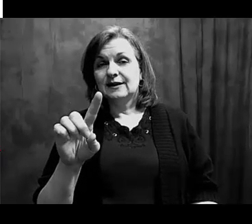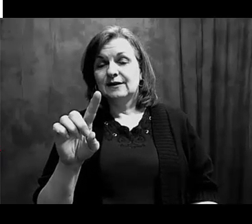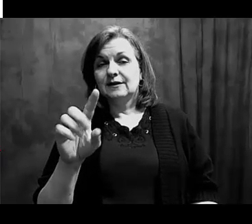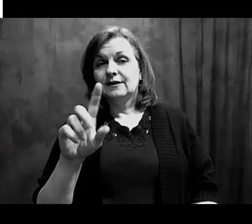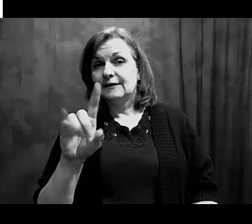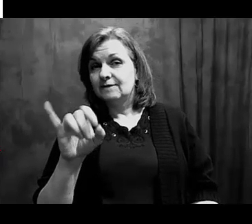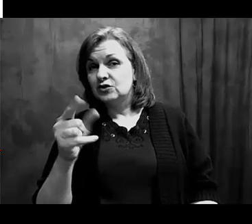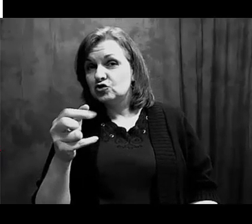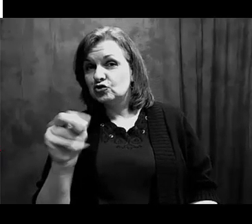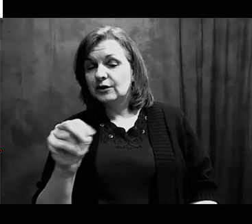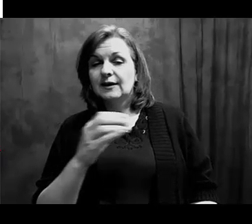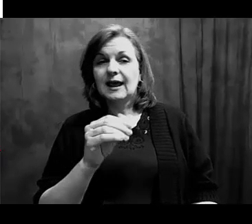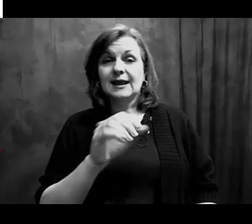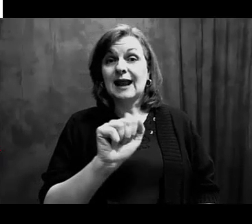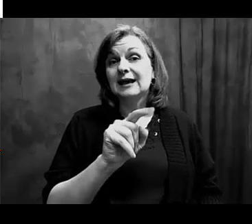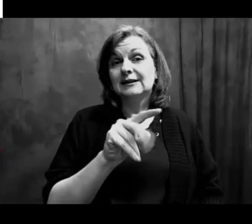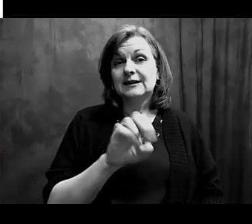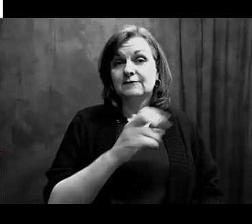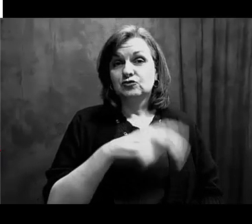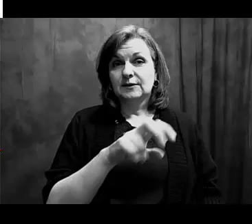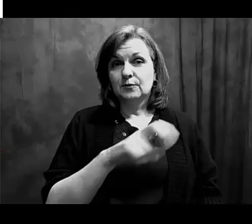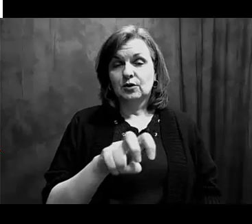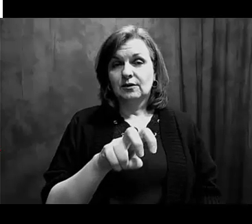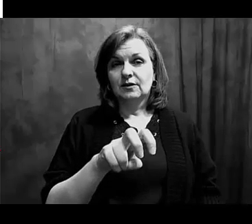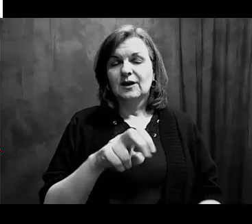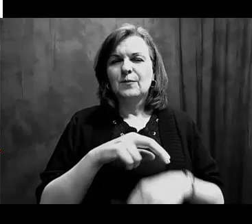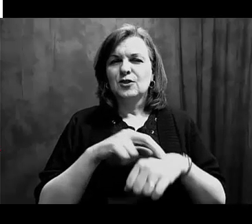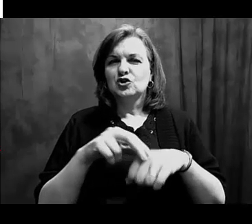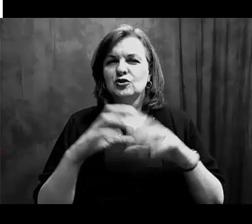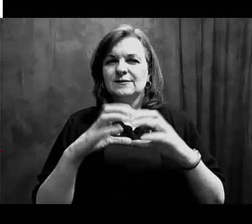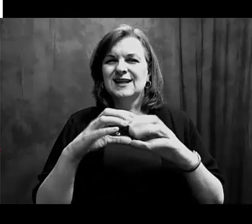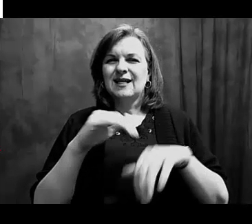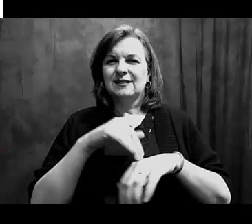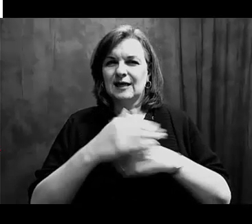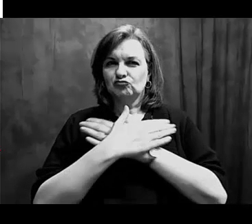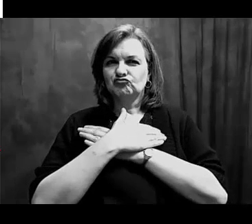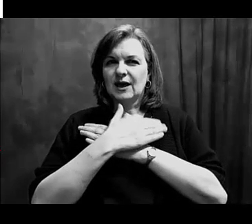at rest you are maintaining this balance